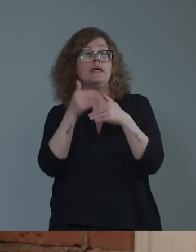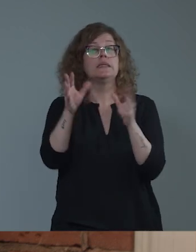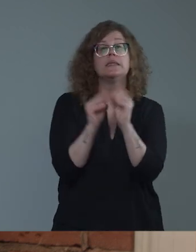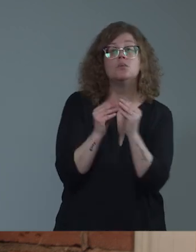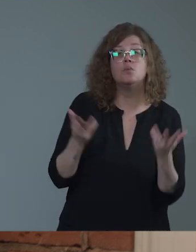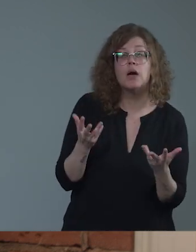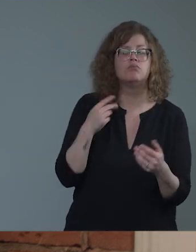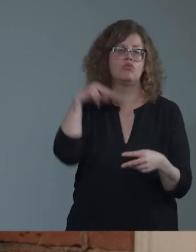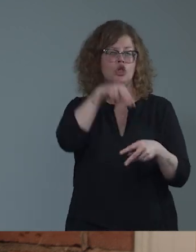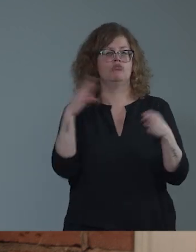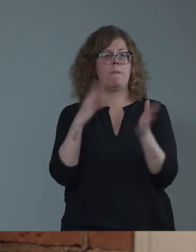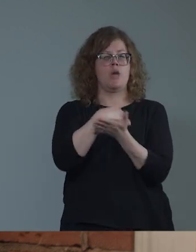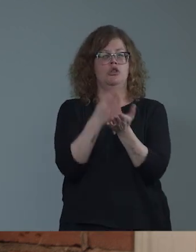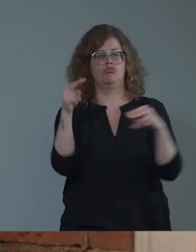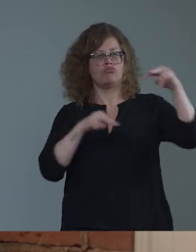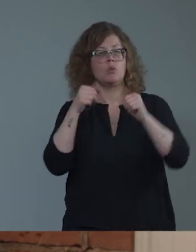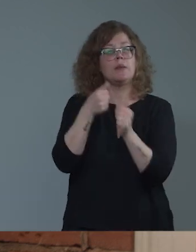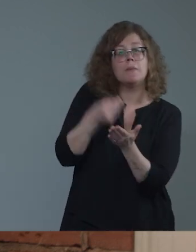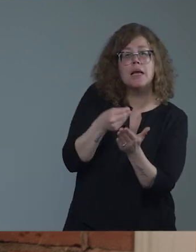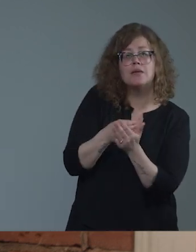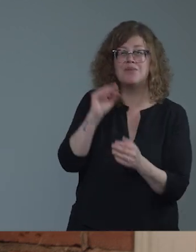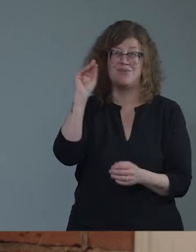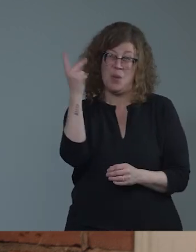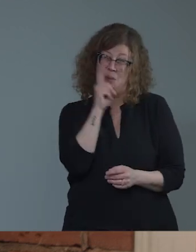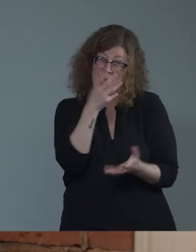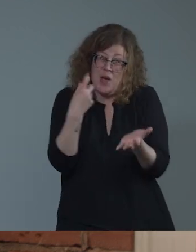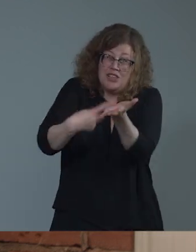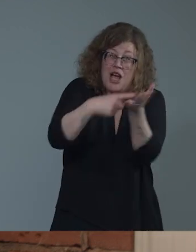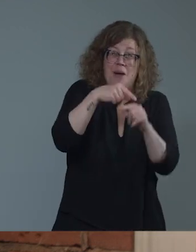have a deeper understanding of each of those steps along the process. In our next session,